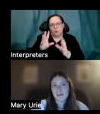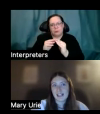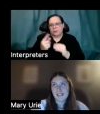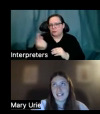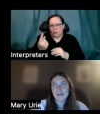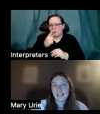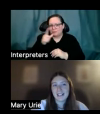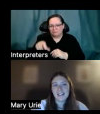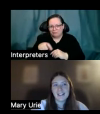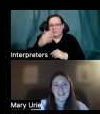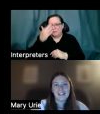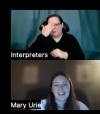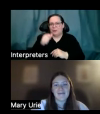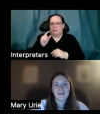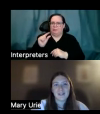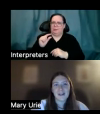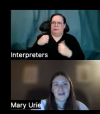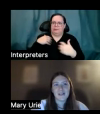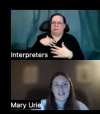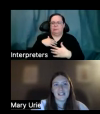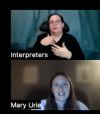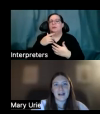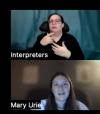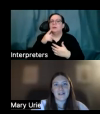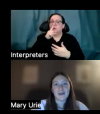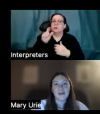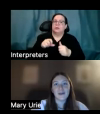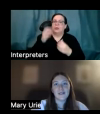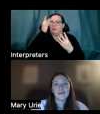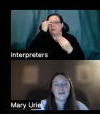can be kind of intimidating. So you can think about who would